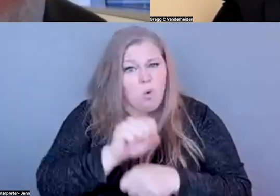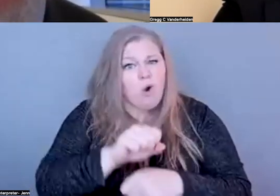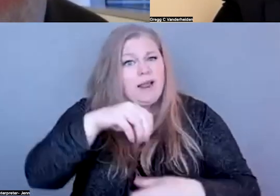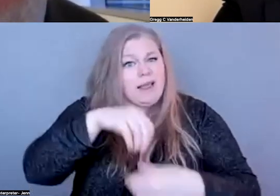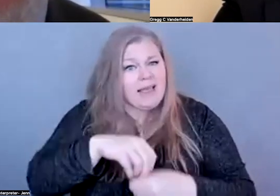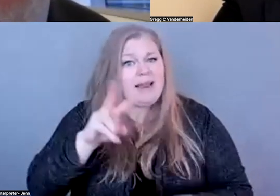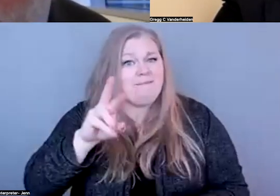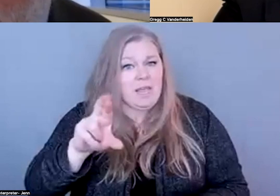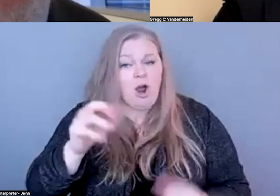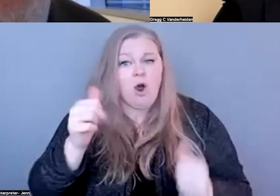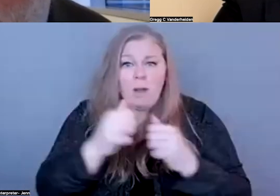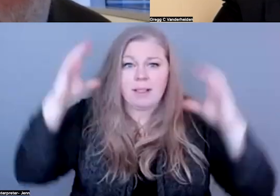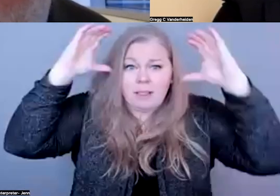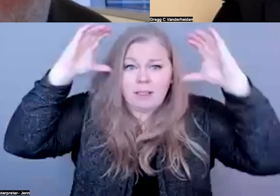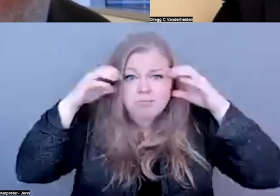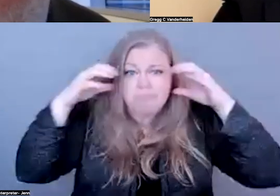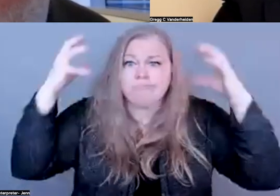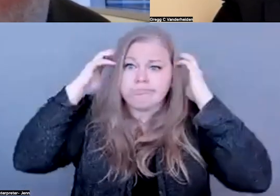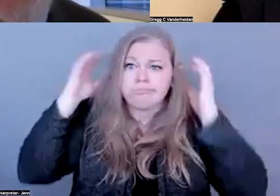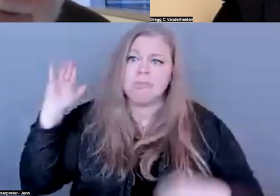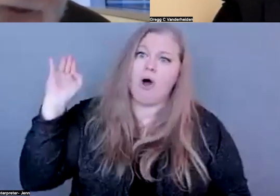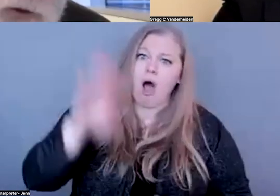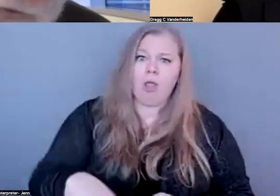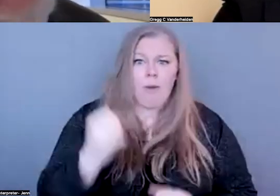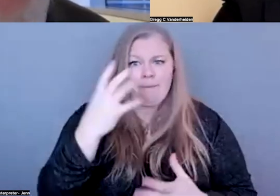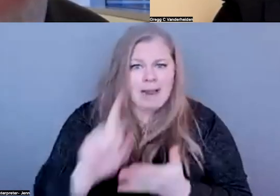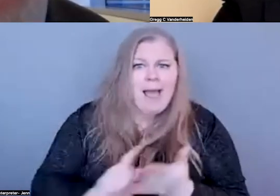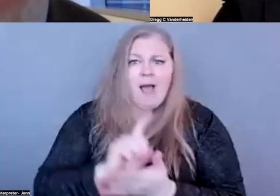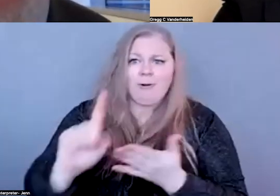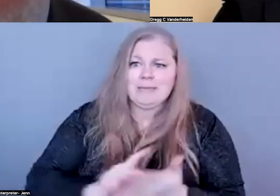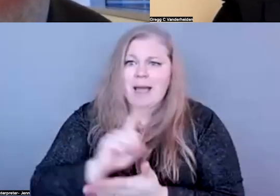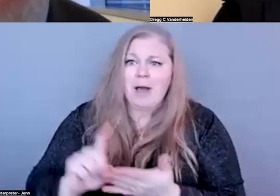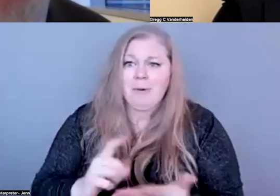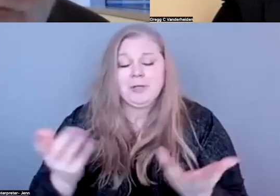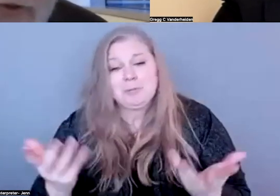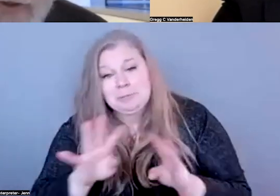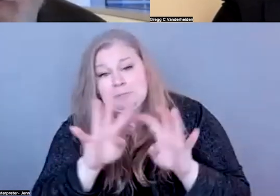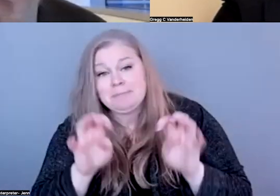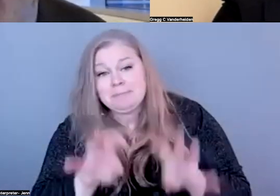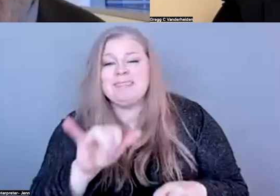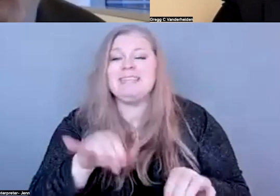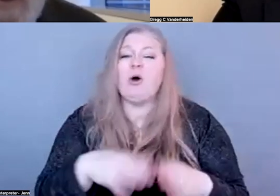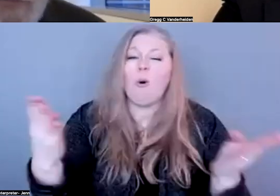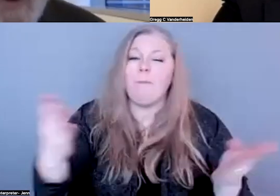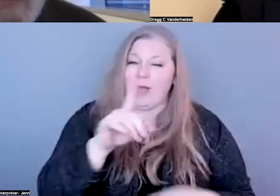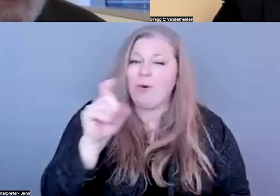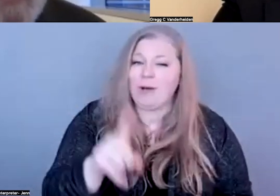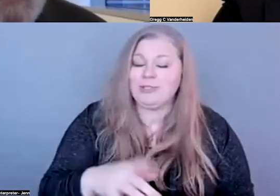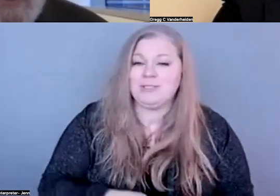a day?" I think that's still an open question. Historically, we'll use teleoperation as a